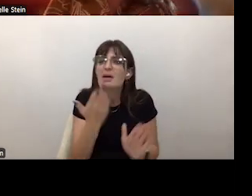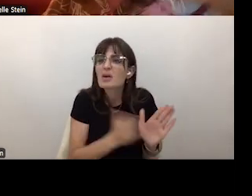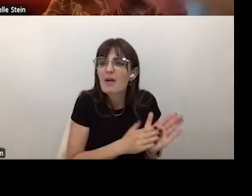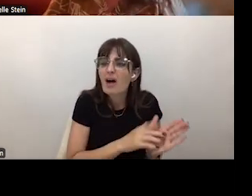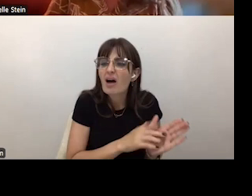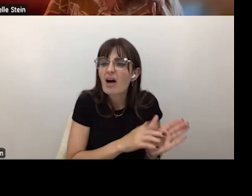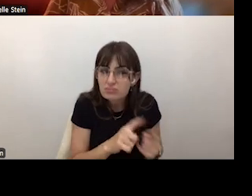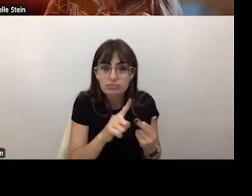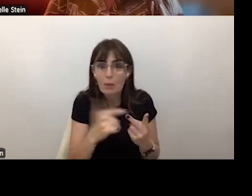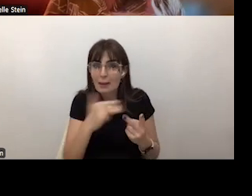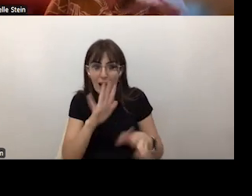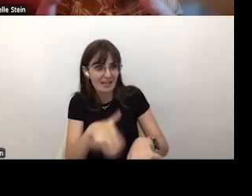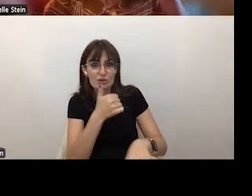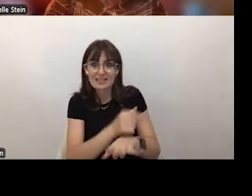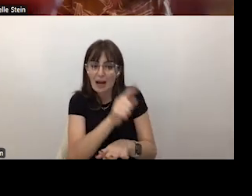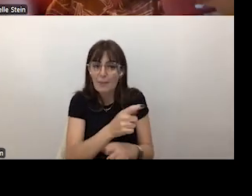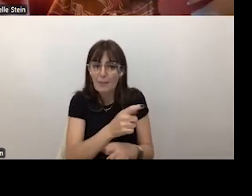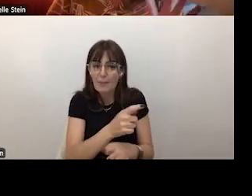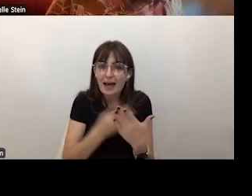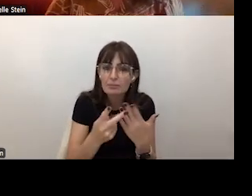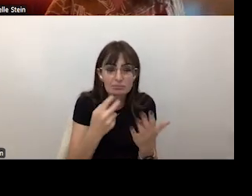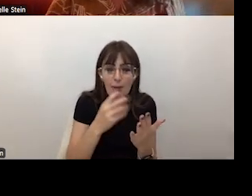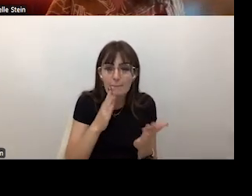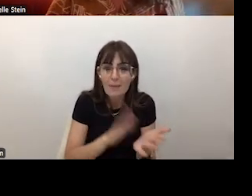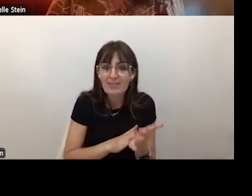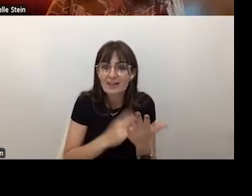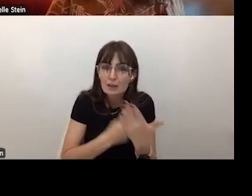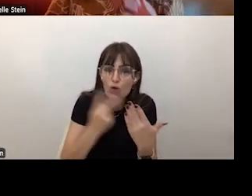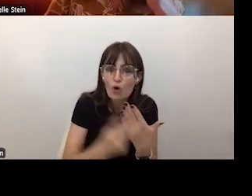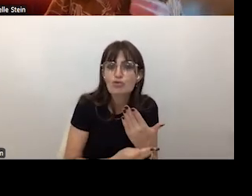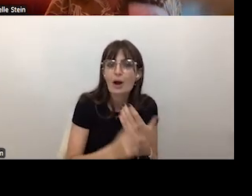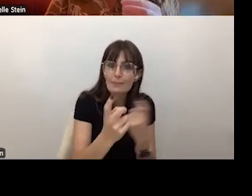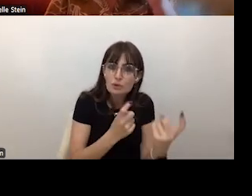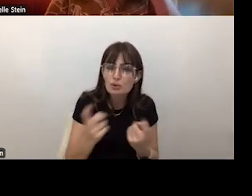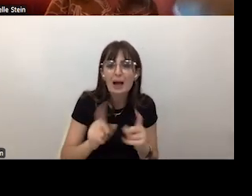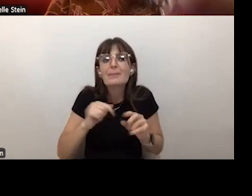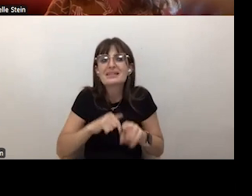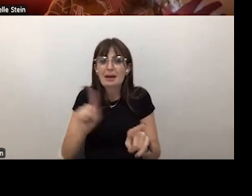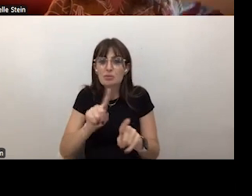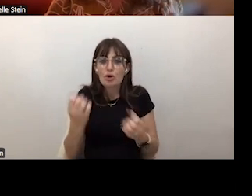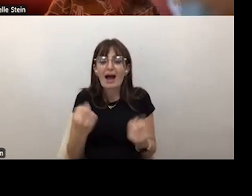to set up a giving program. It depends on what you have available. You want to convert people